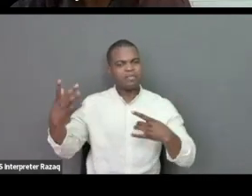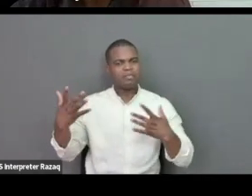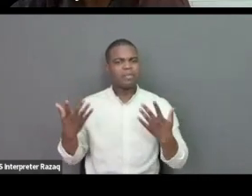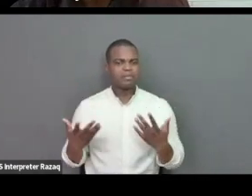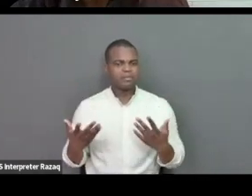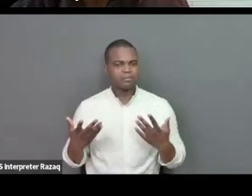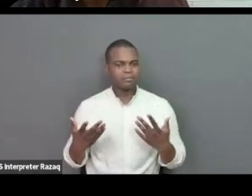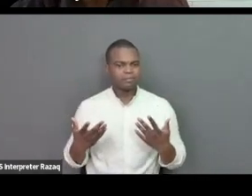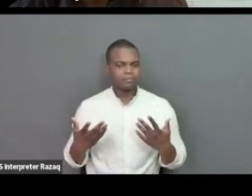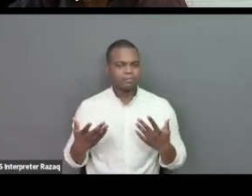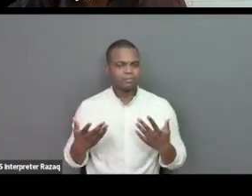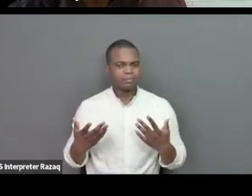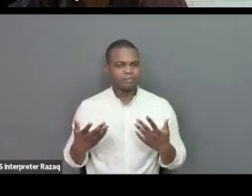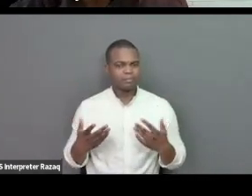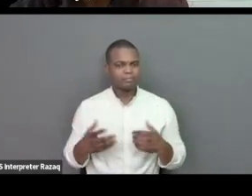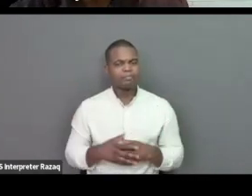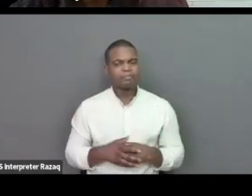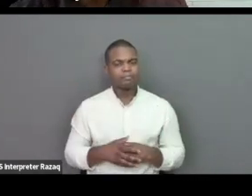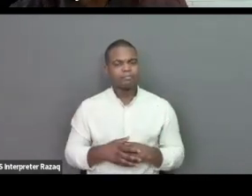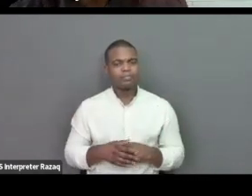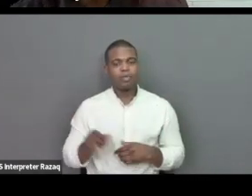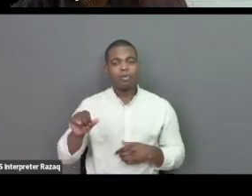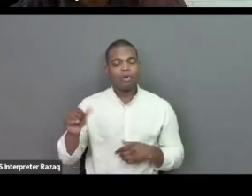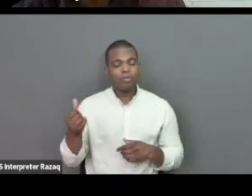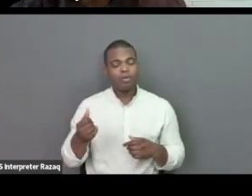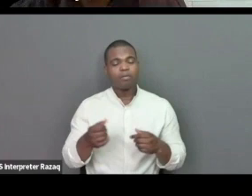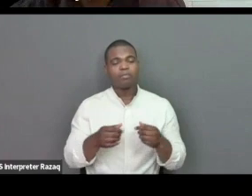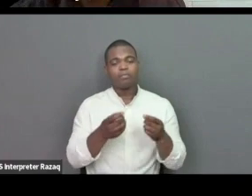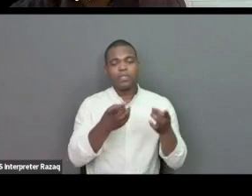well, but again, with the message that if you know it, good;